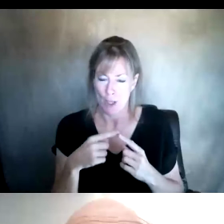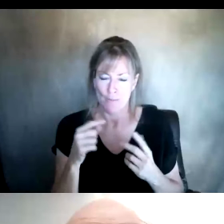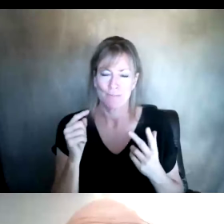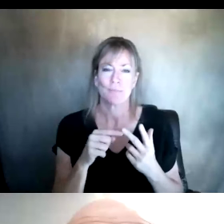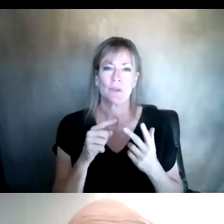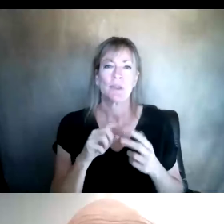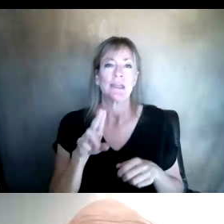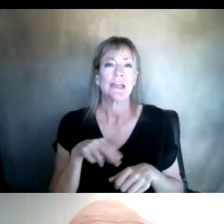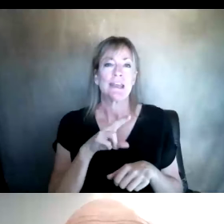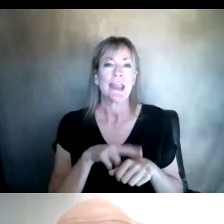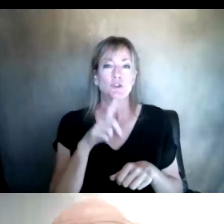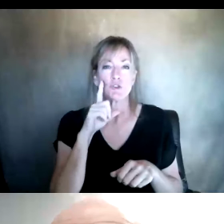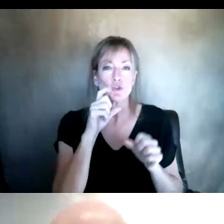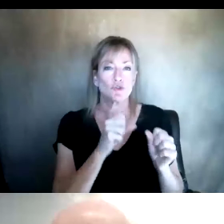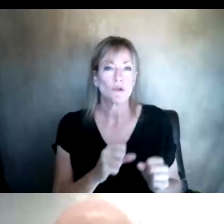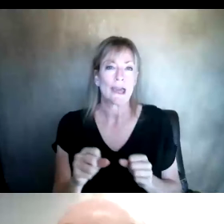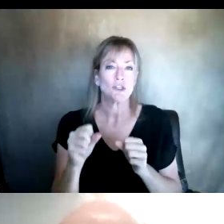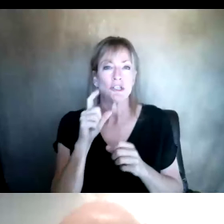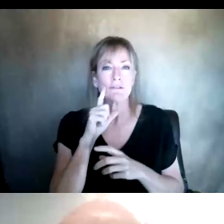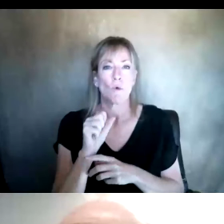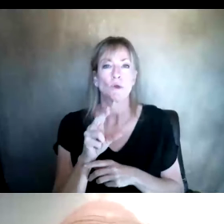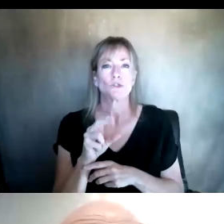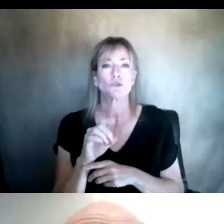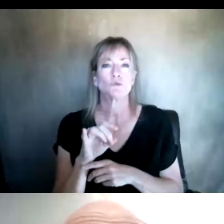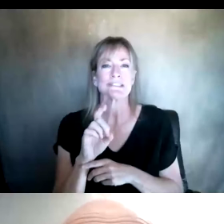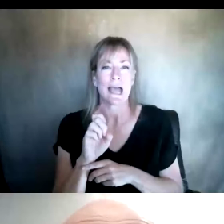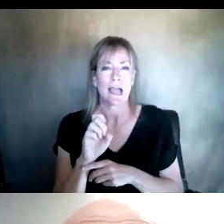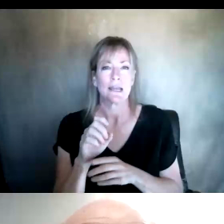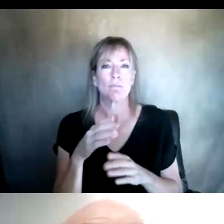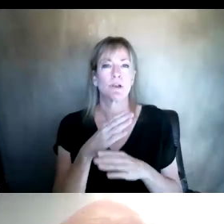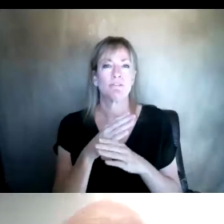STRATEGY FOR SUICIDE PREVENTION GRANT.